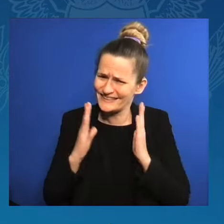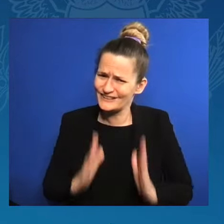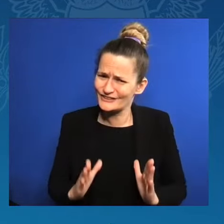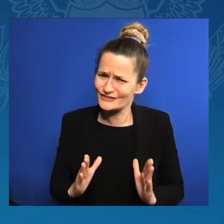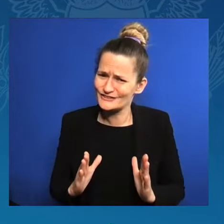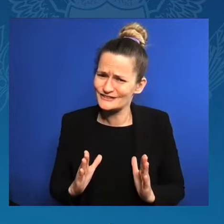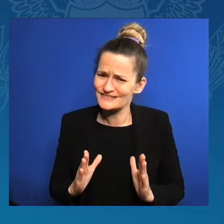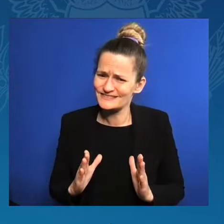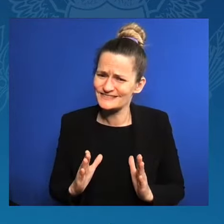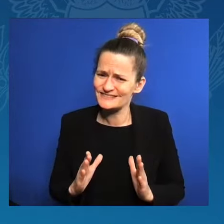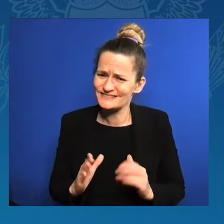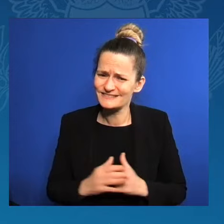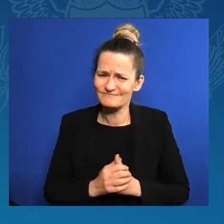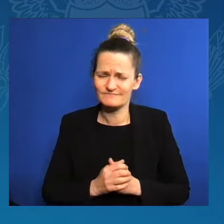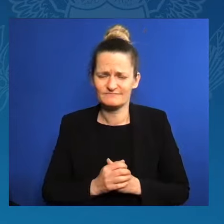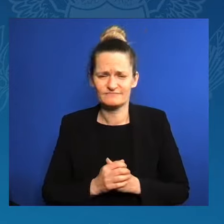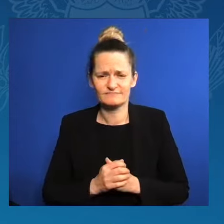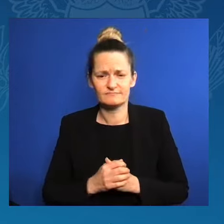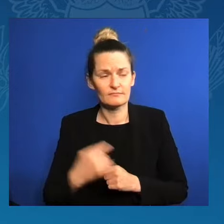and a deep and profound belief